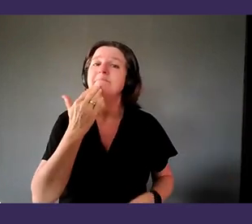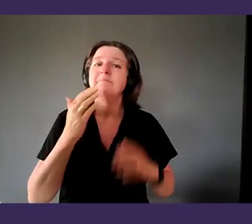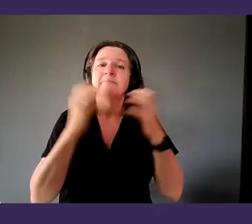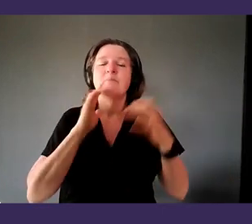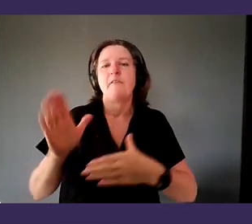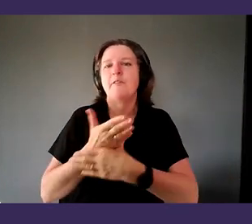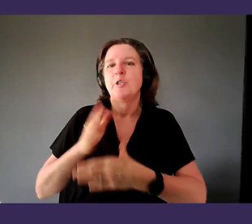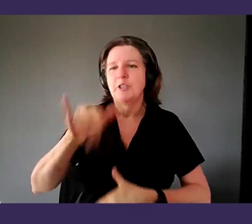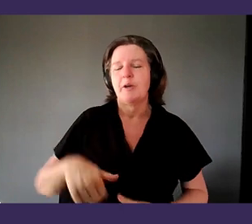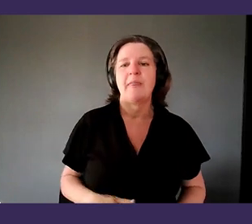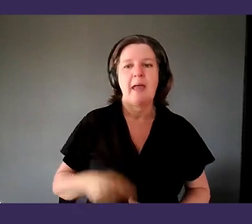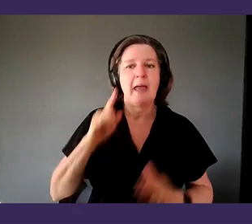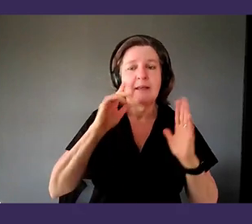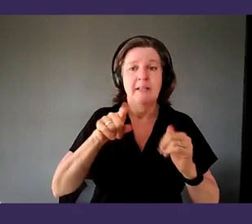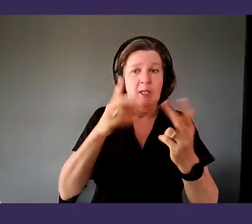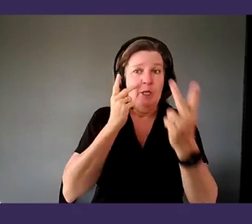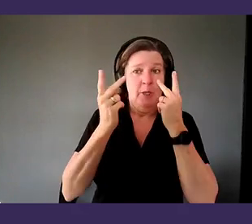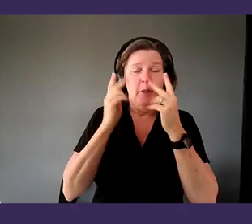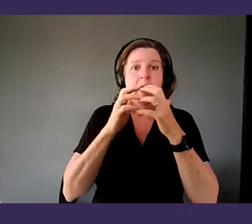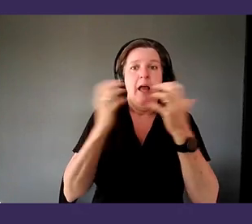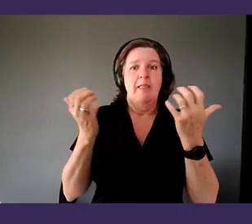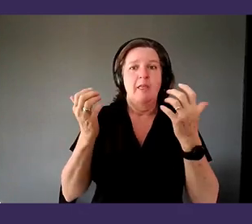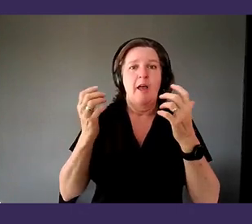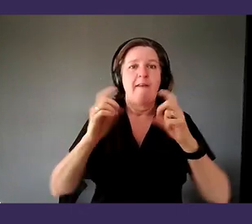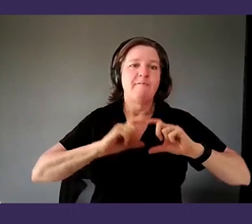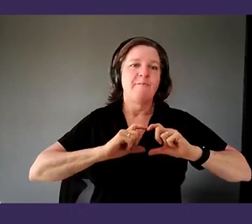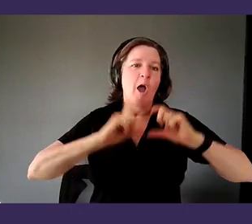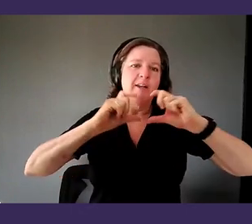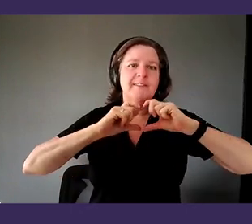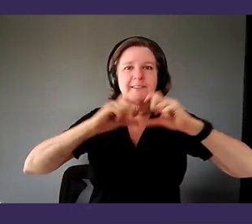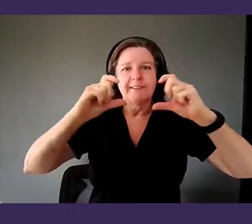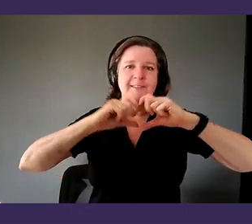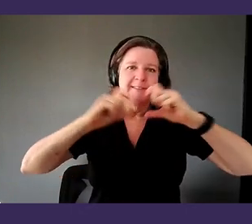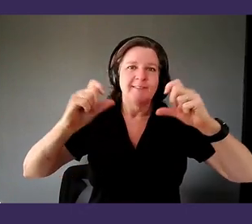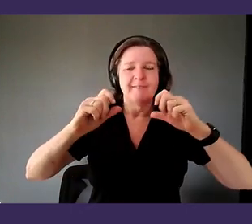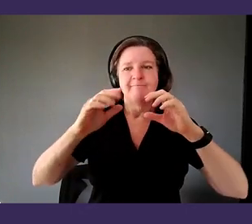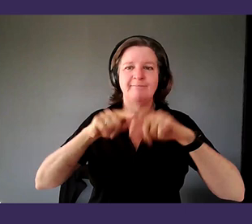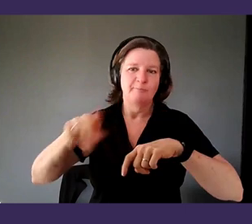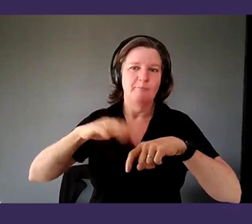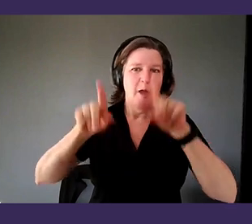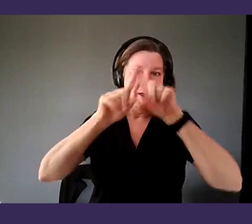I hope you can see there's a lot of, like, heart reactions being floated on the screen. And if you can't see that, I just want you to know